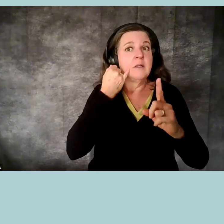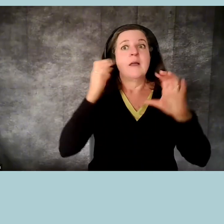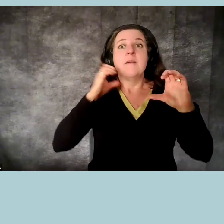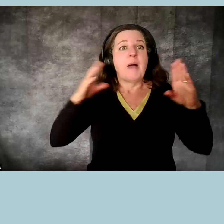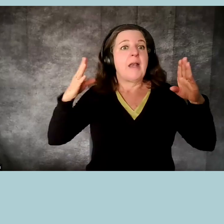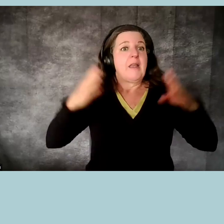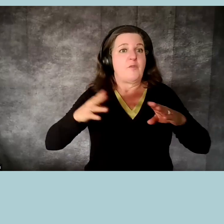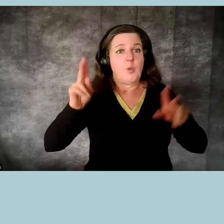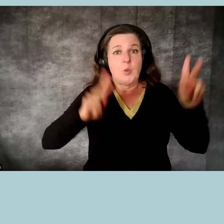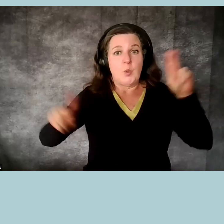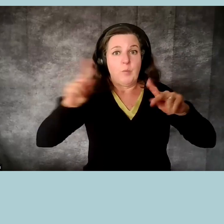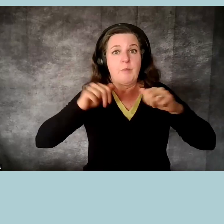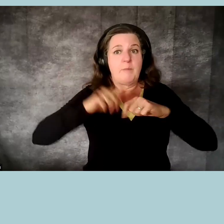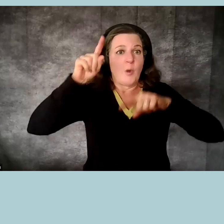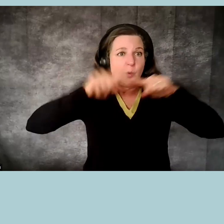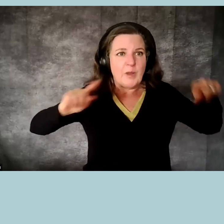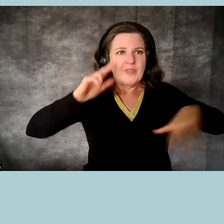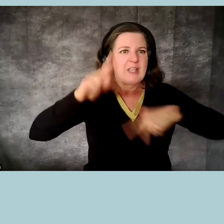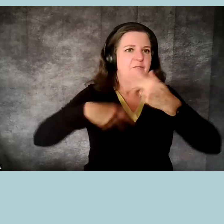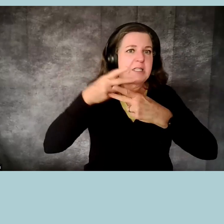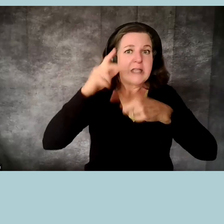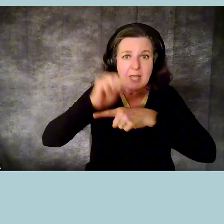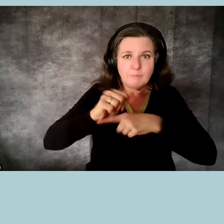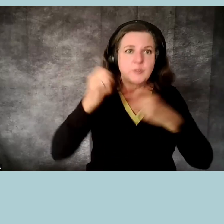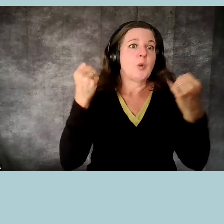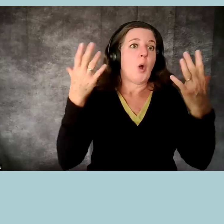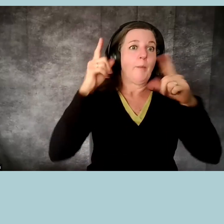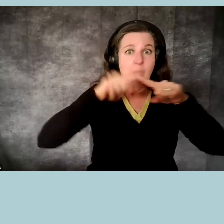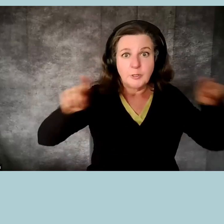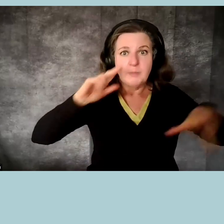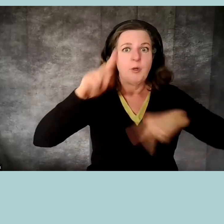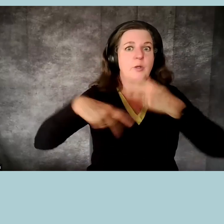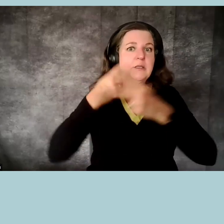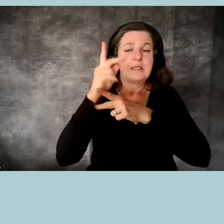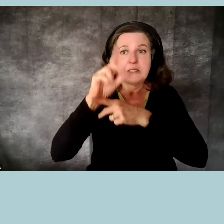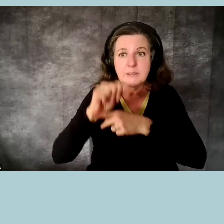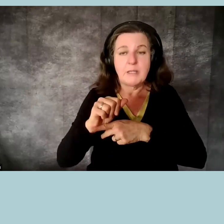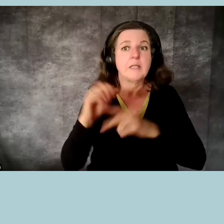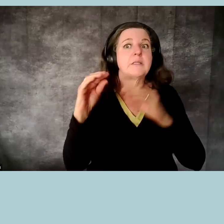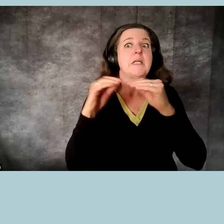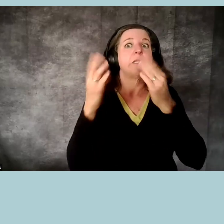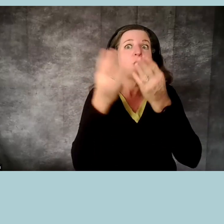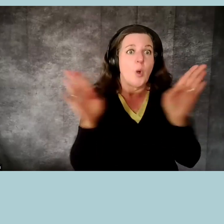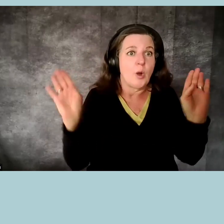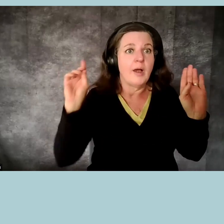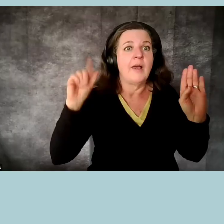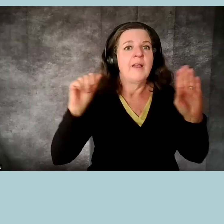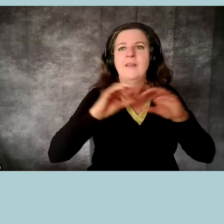disabilities or disability more broadly, there hasn't really been a natural fit for that. So if in five